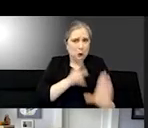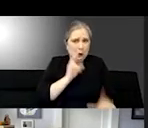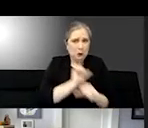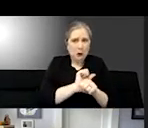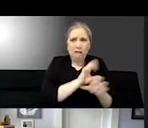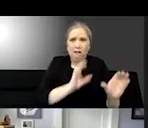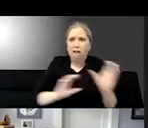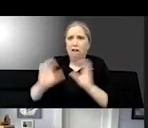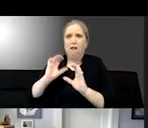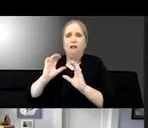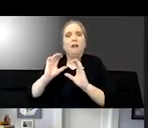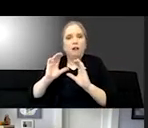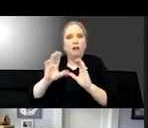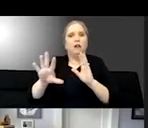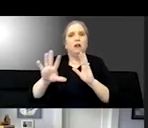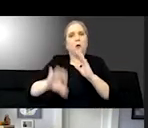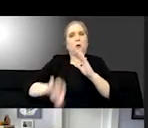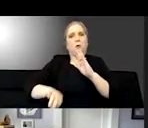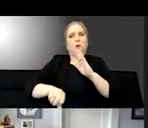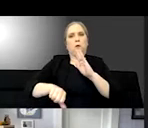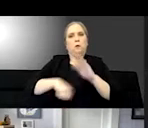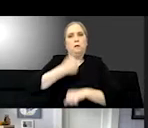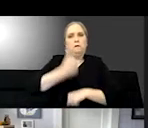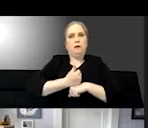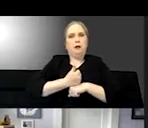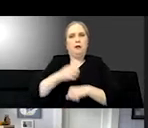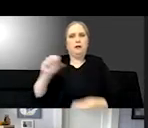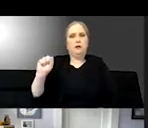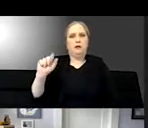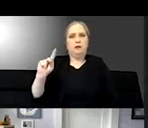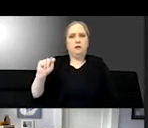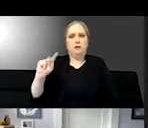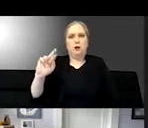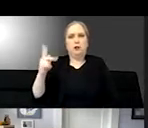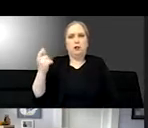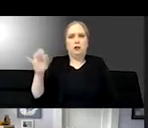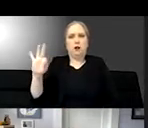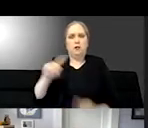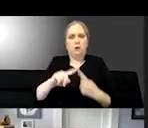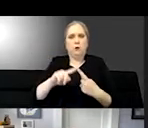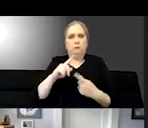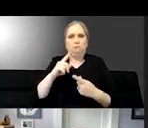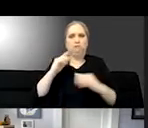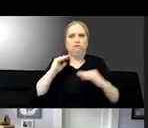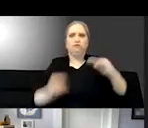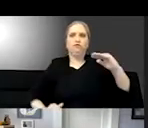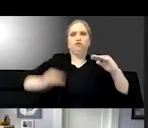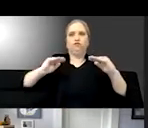We empower adults and young people with the skills and confidence that they need to get the jobs that they love. We work with corporations to attract, hire, and retain employees with disabilities, some of the most creative and innovative employees out there.